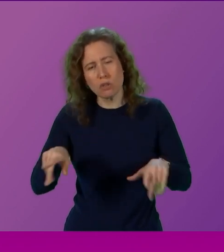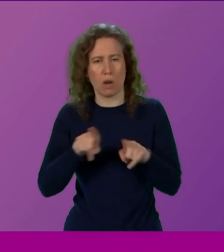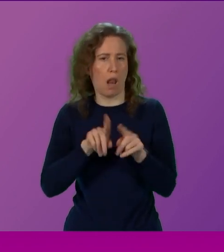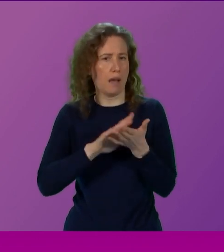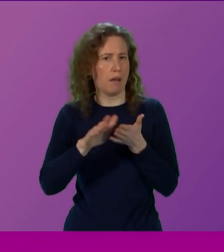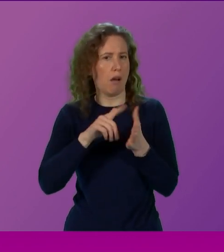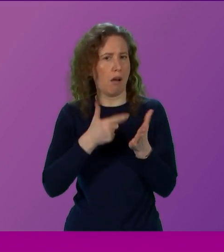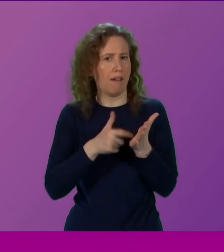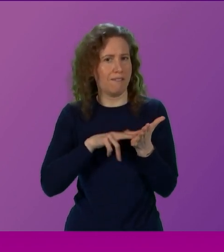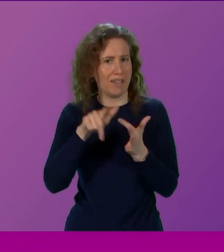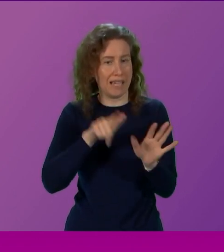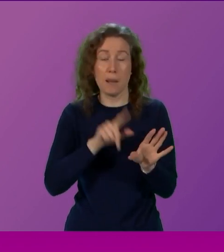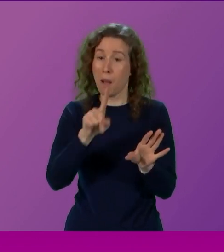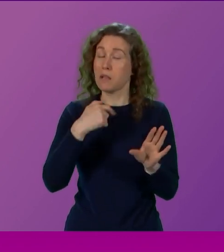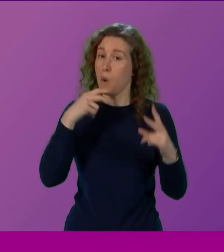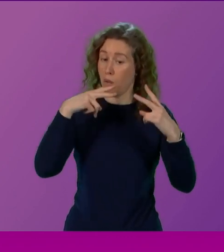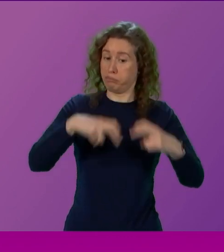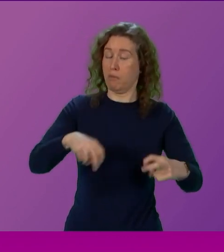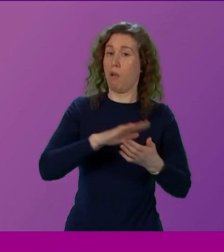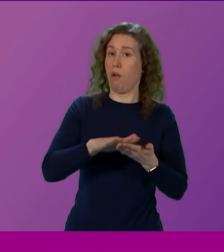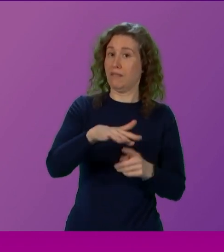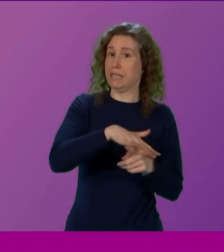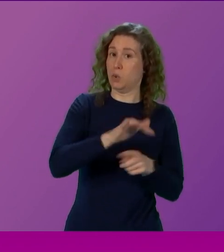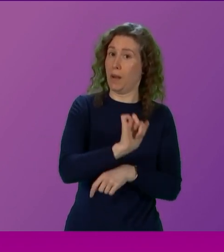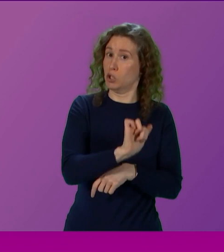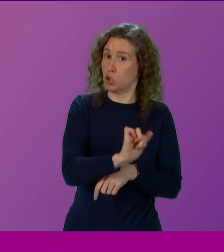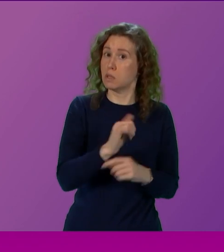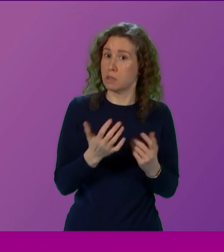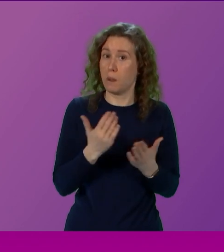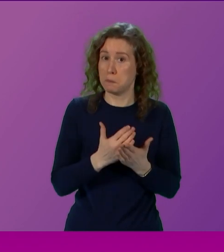As I said, I will look further into the specifics of Harvey’s case and will respond